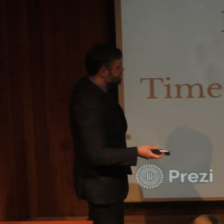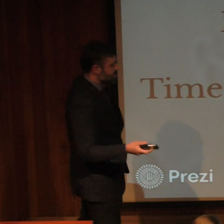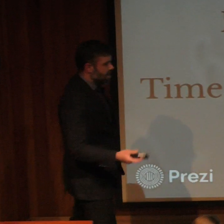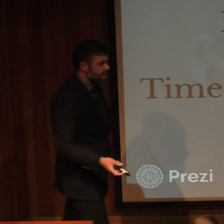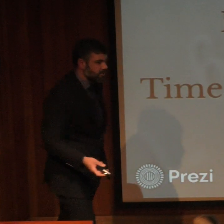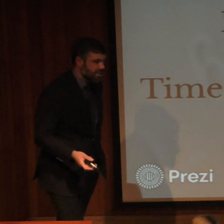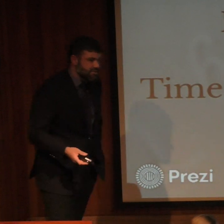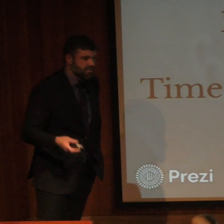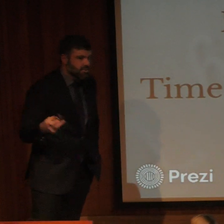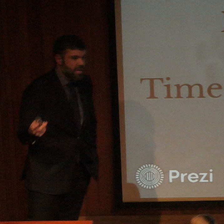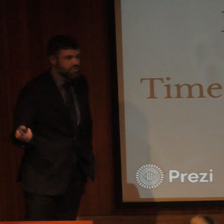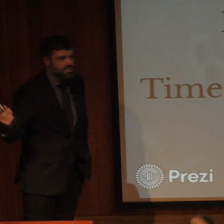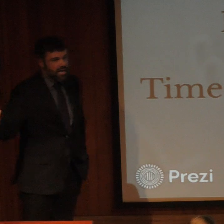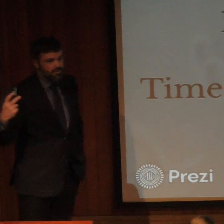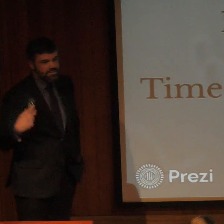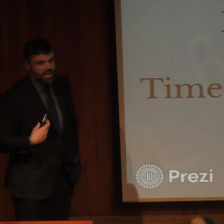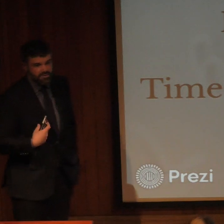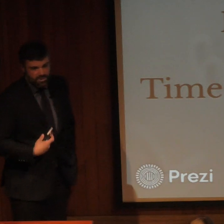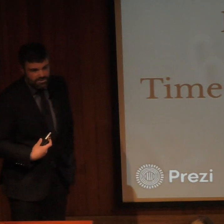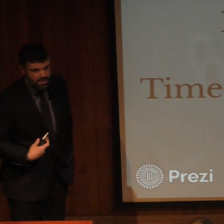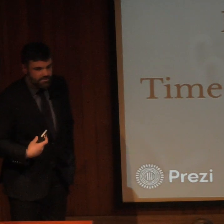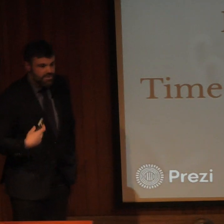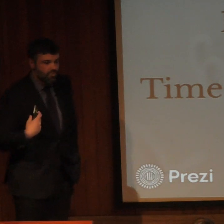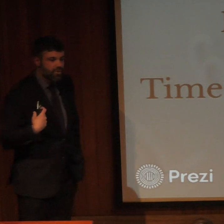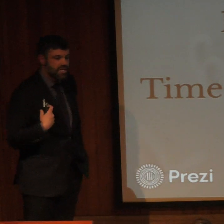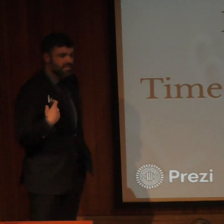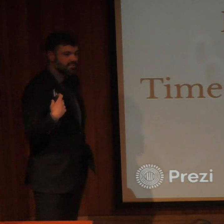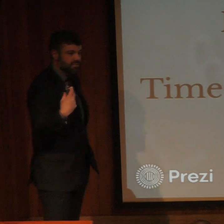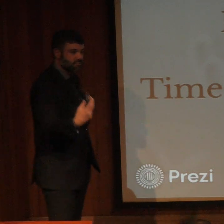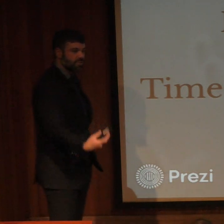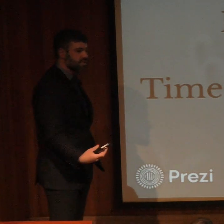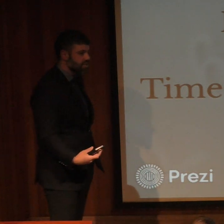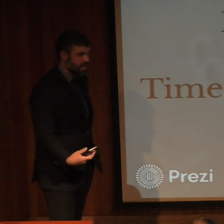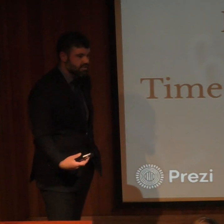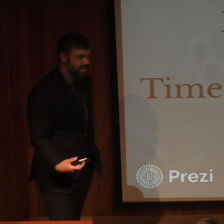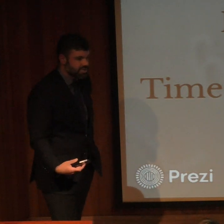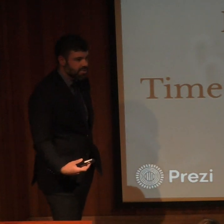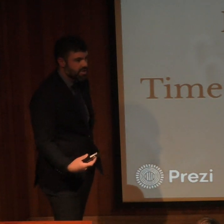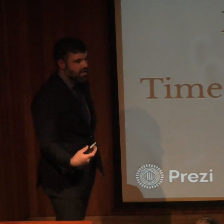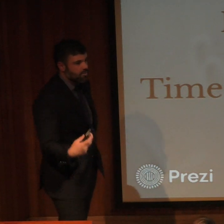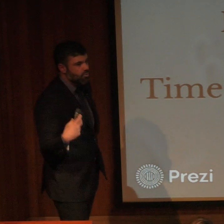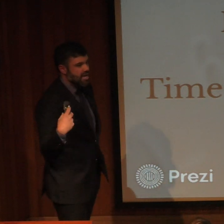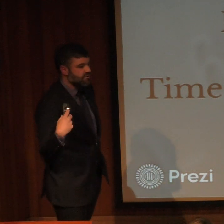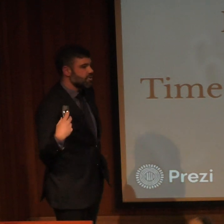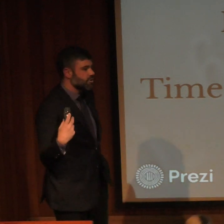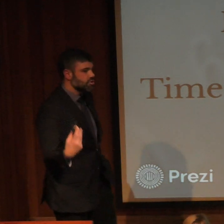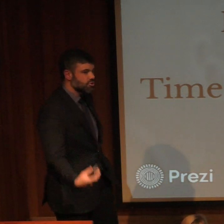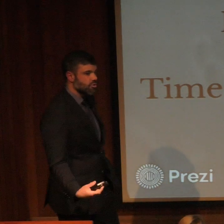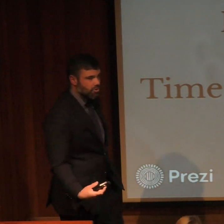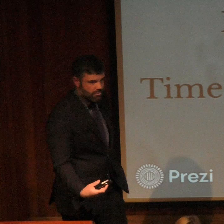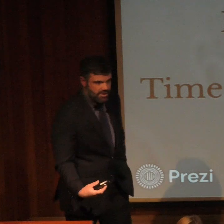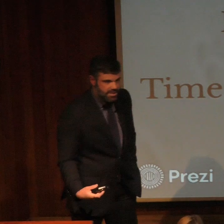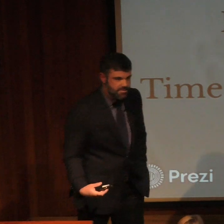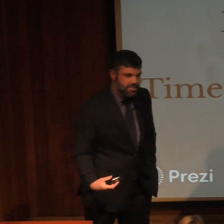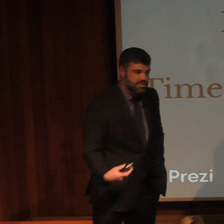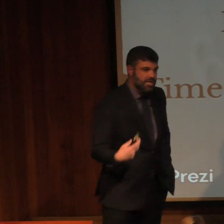that time is a dimension outside of ourselves, that we exist within that dimension, but we have no control over that dimension,